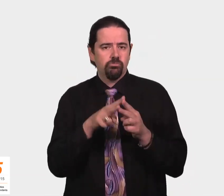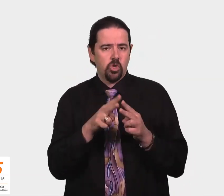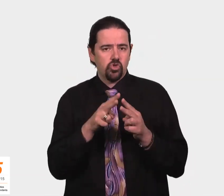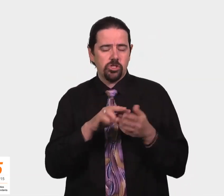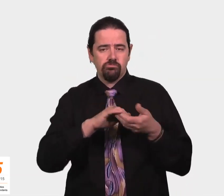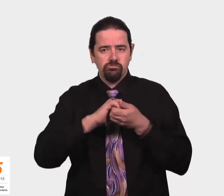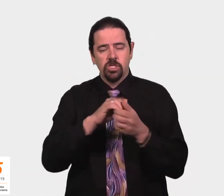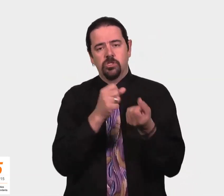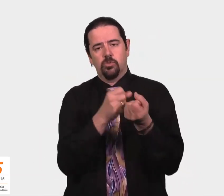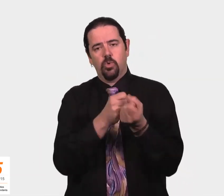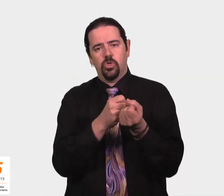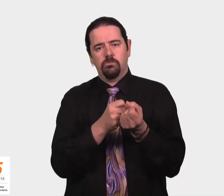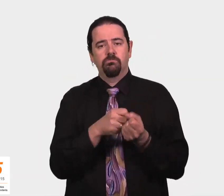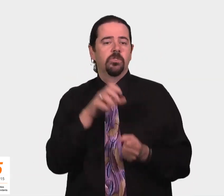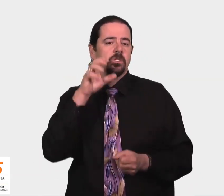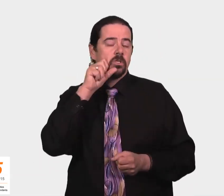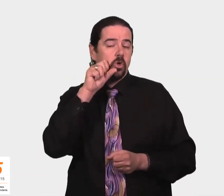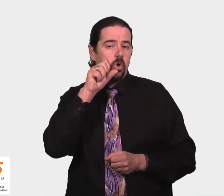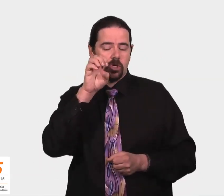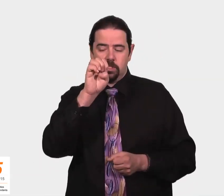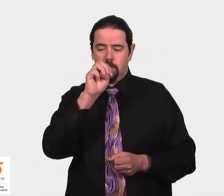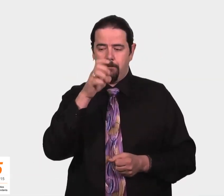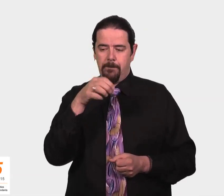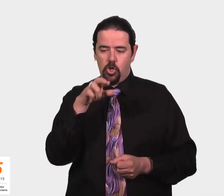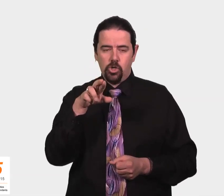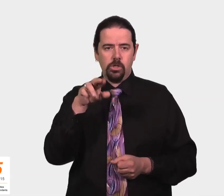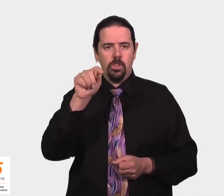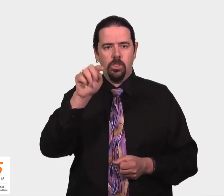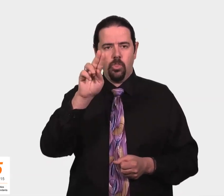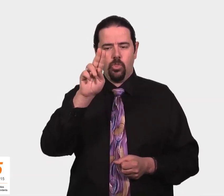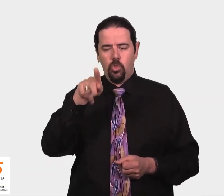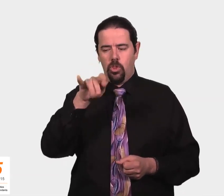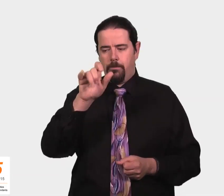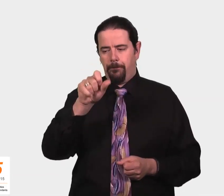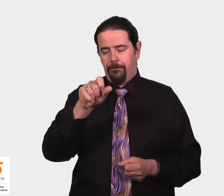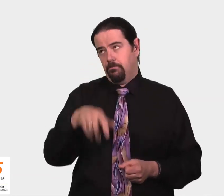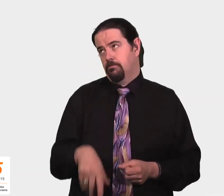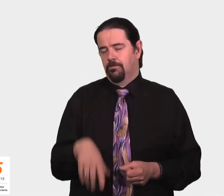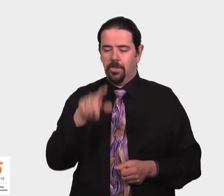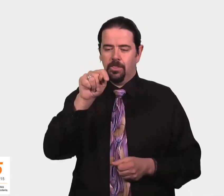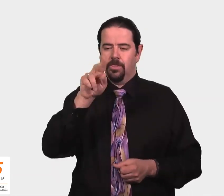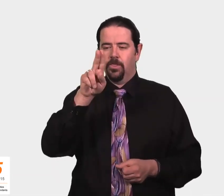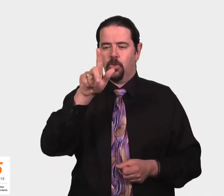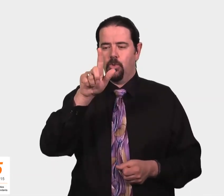The Orange Emperor Tulip Campaign is going well and continues.